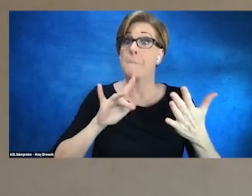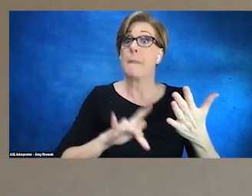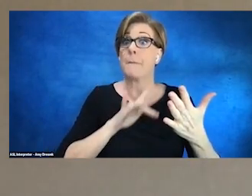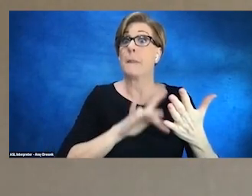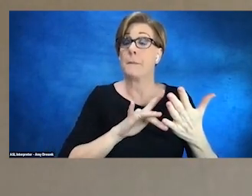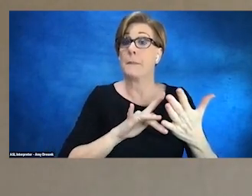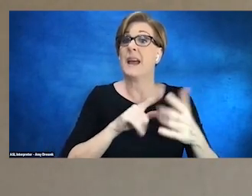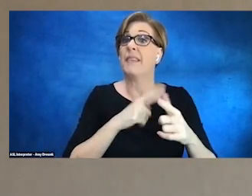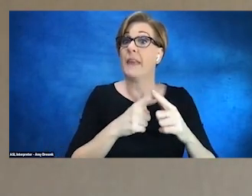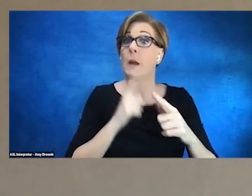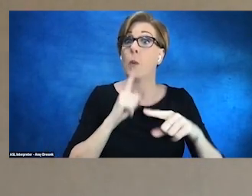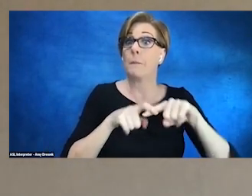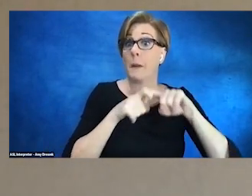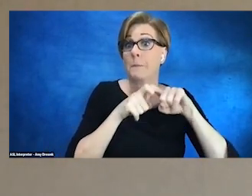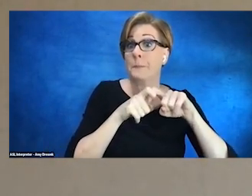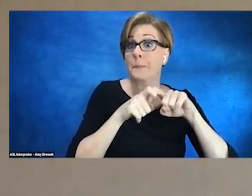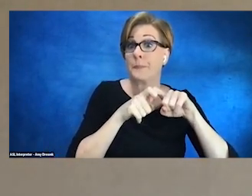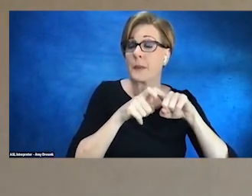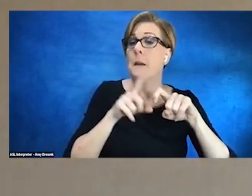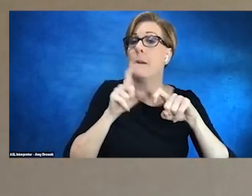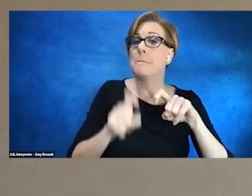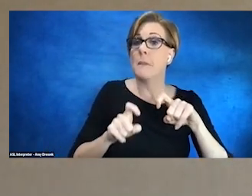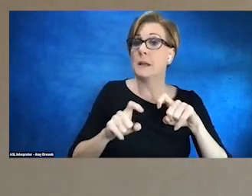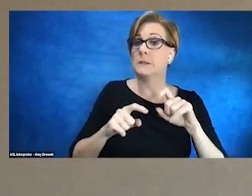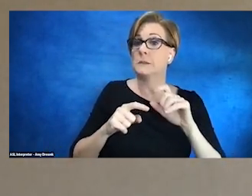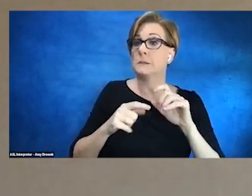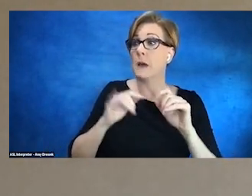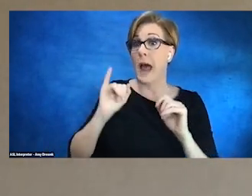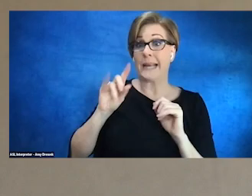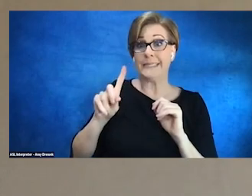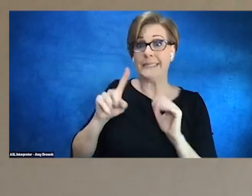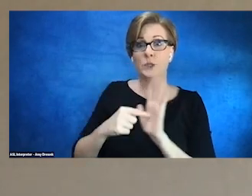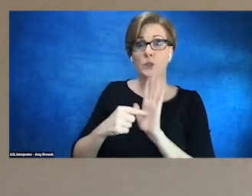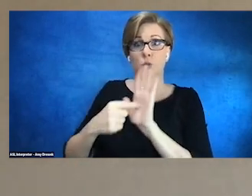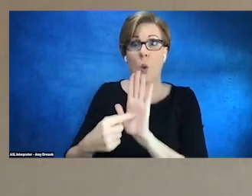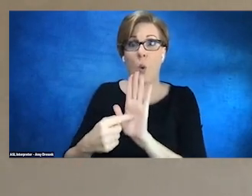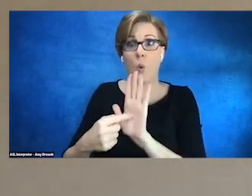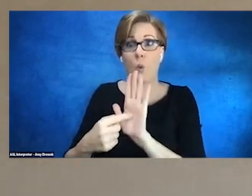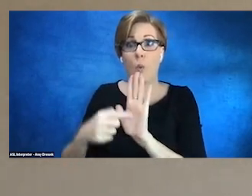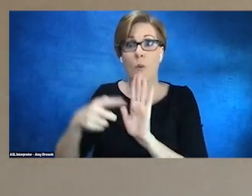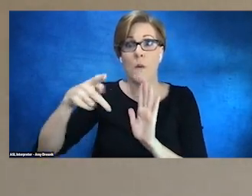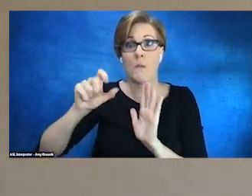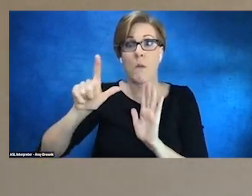that I show my identification to a poll worker so the poll worker is going to come and how we